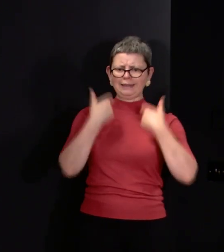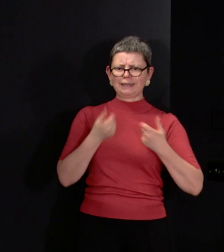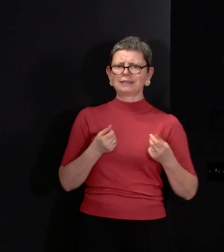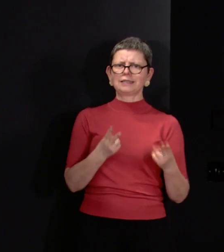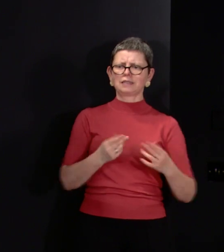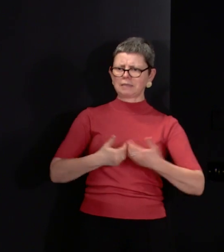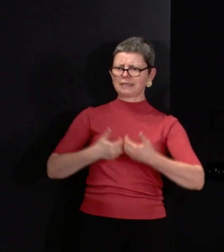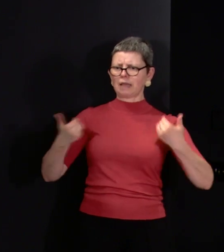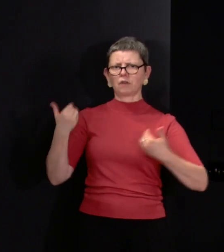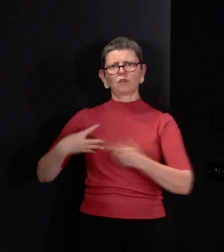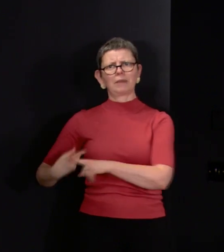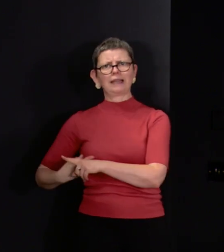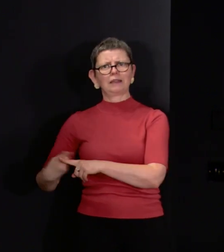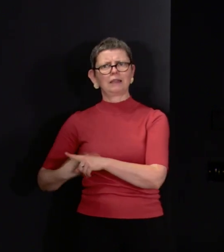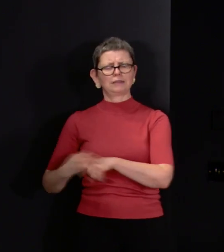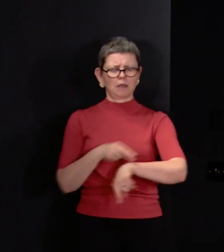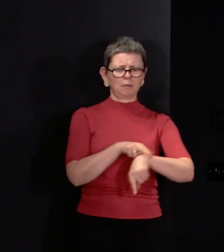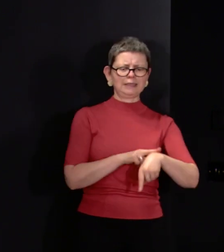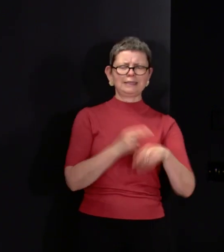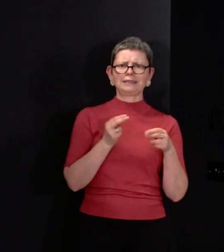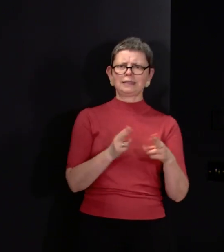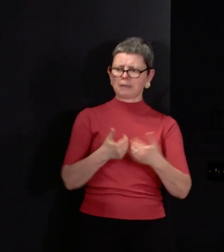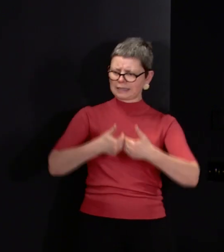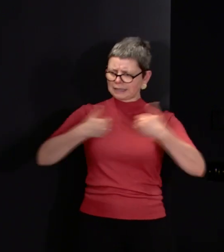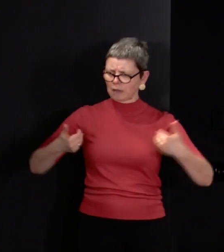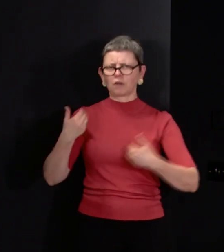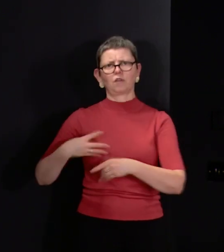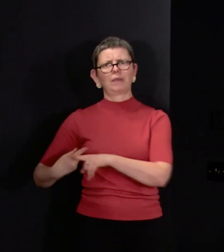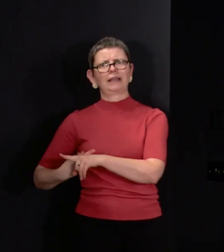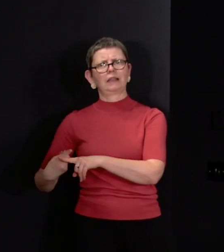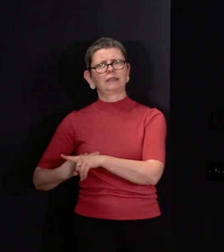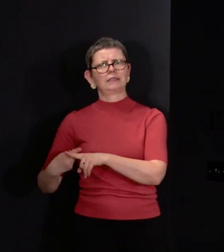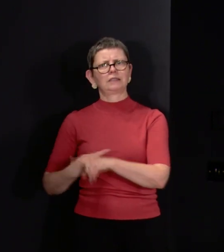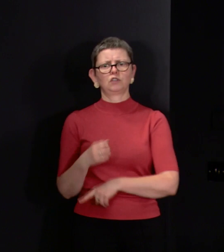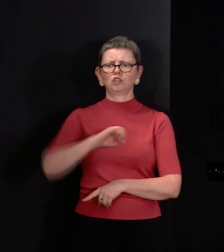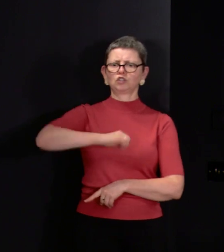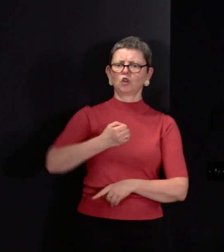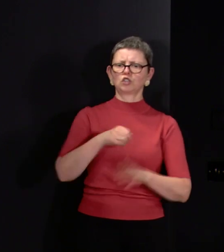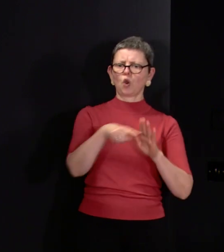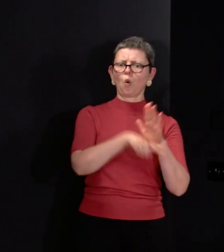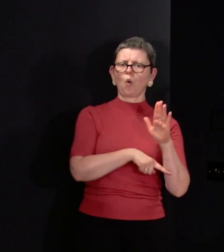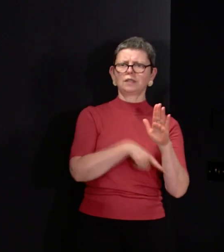police system in Scotland, the distinct nature of Scots law has been established for centuries.